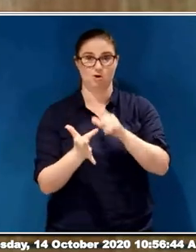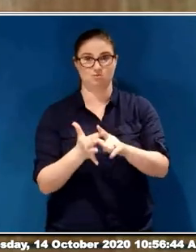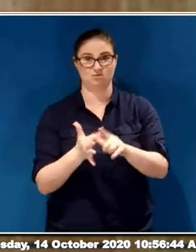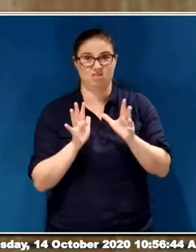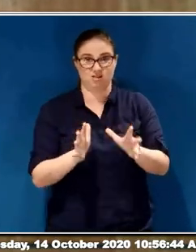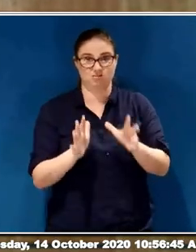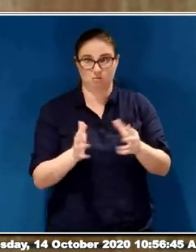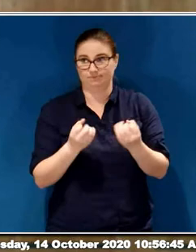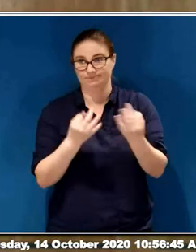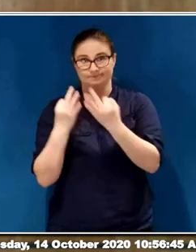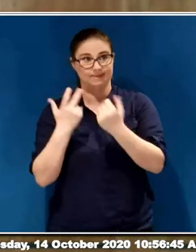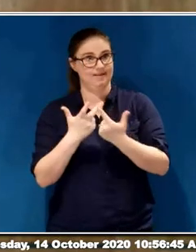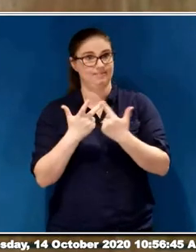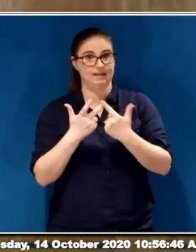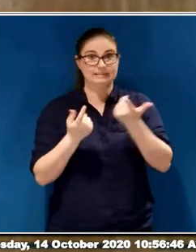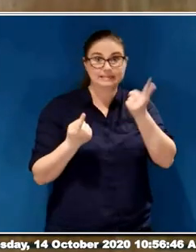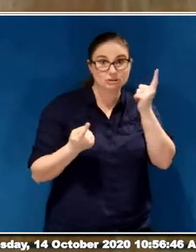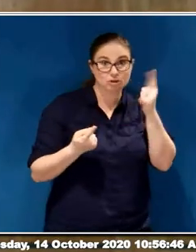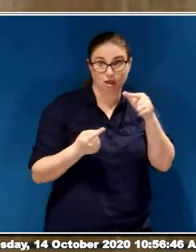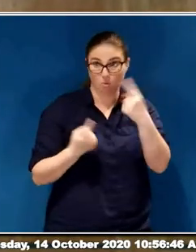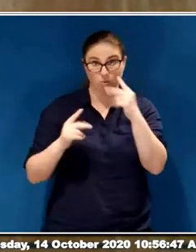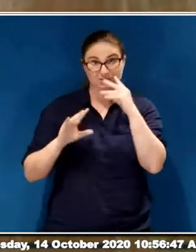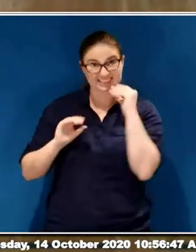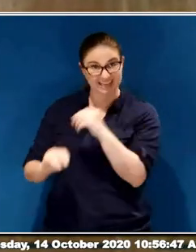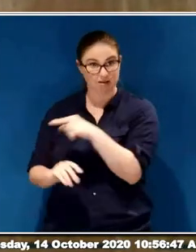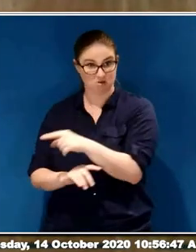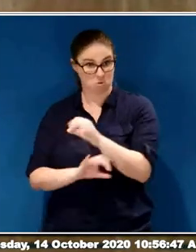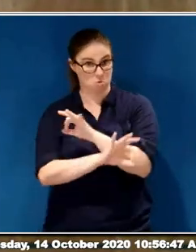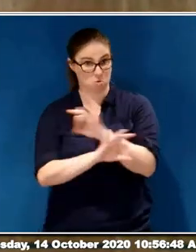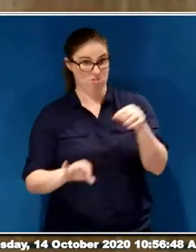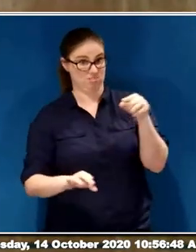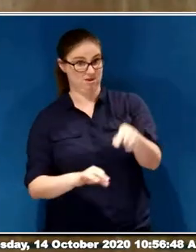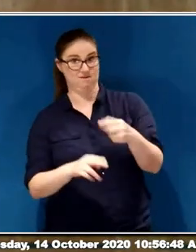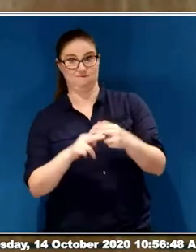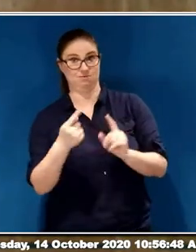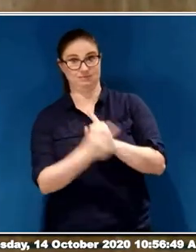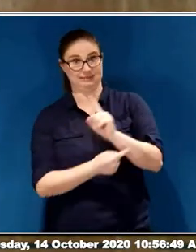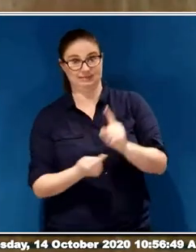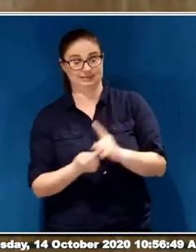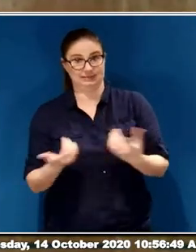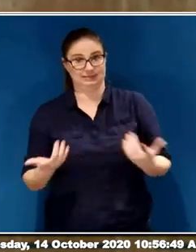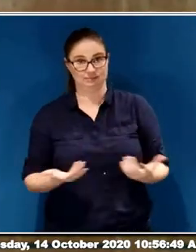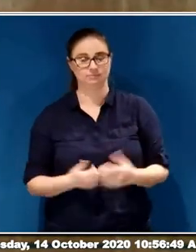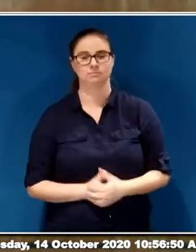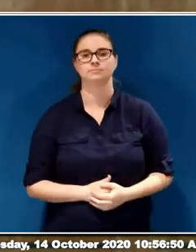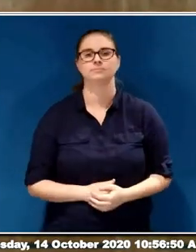to asking the school to complete a "complex needs submission" for Kobe several times.